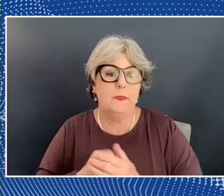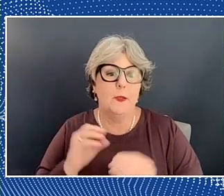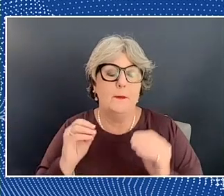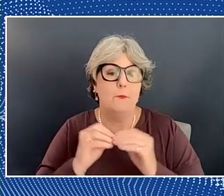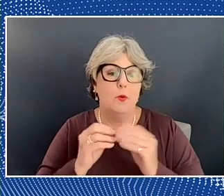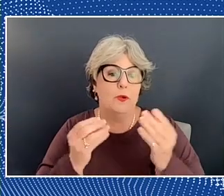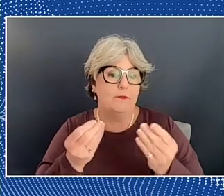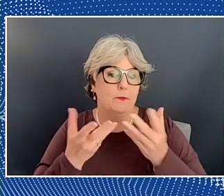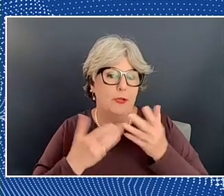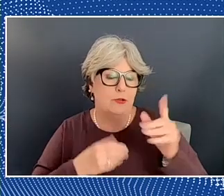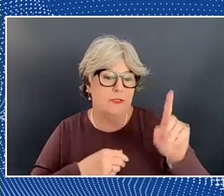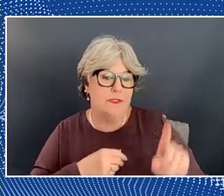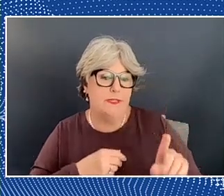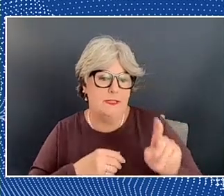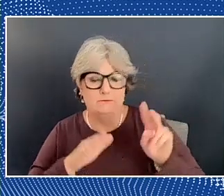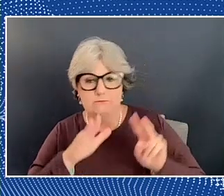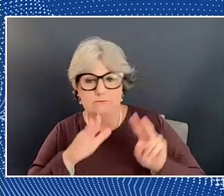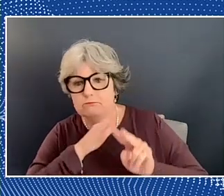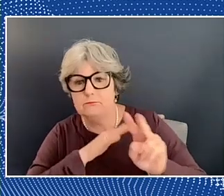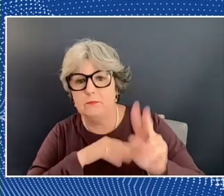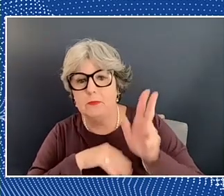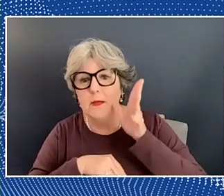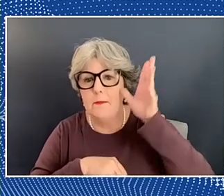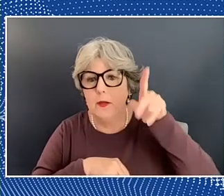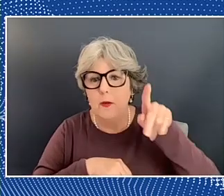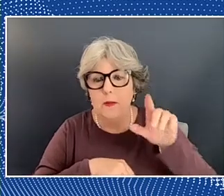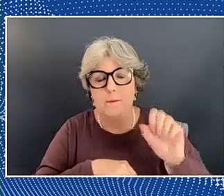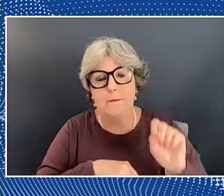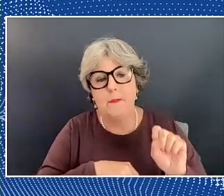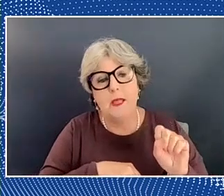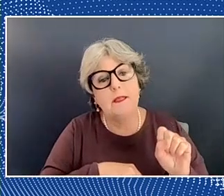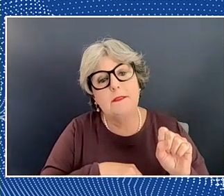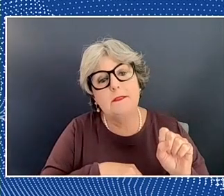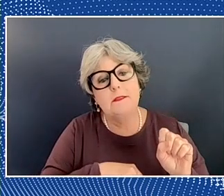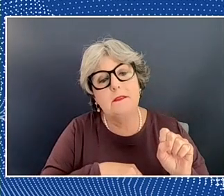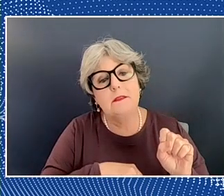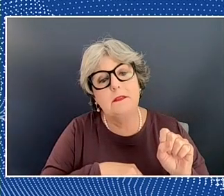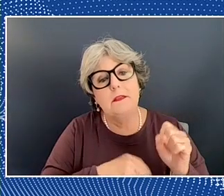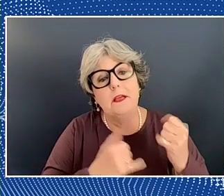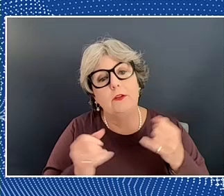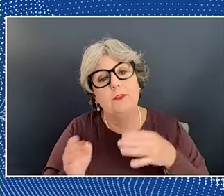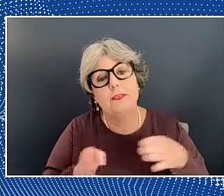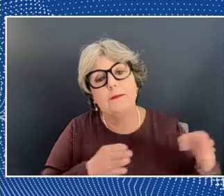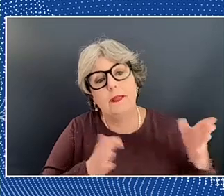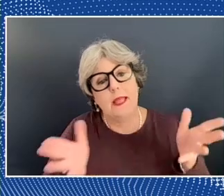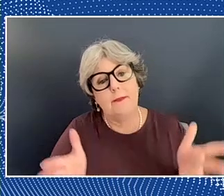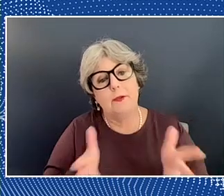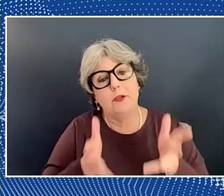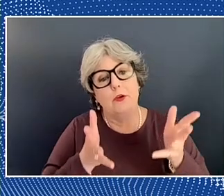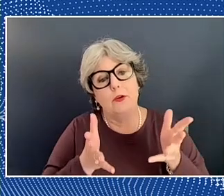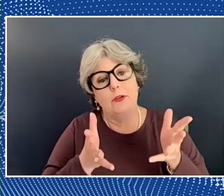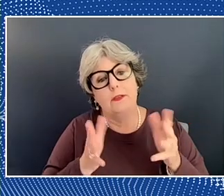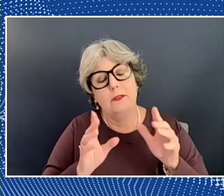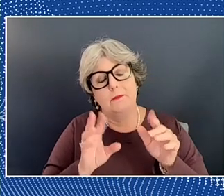make projections of Parent PLUS borrowers relief under this plan, I am encouraged by the text released by the Department and I